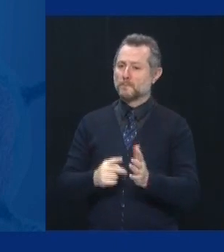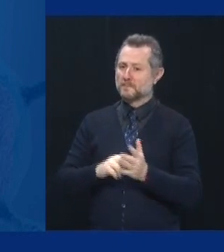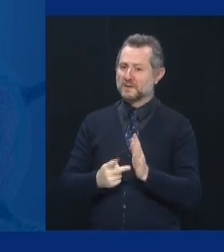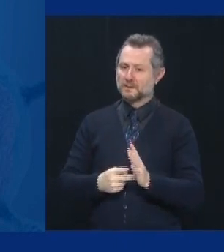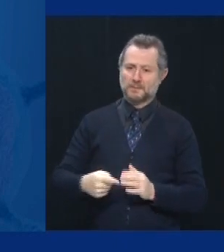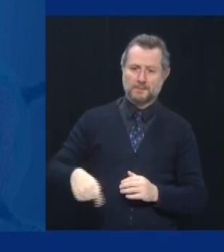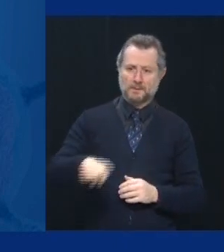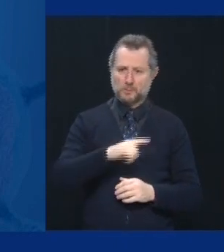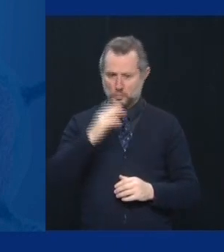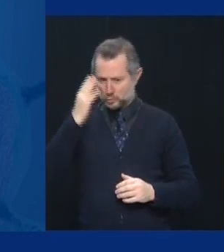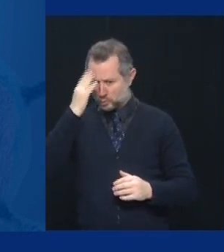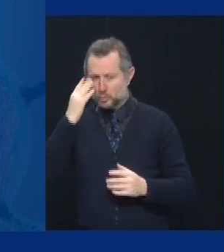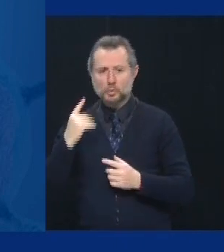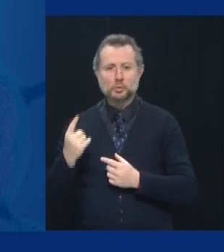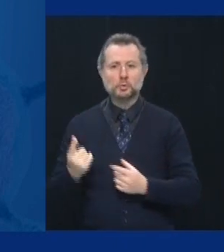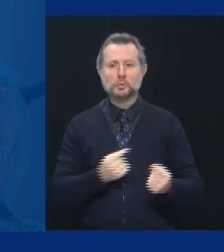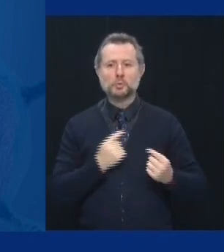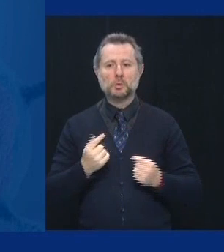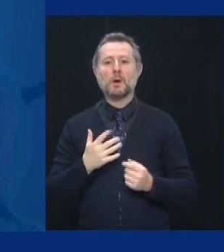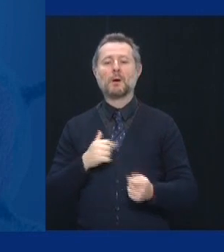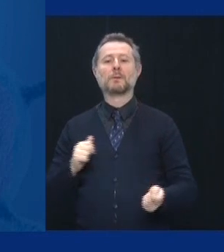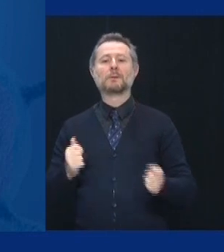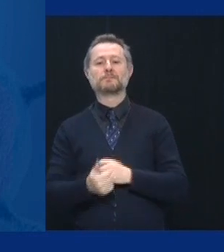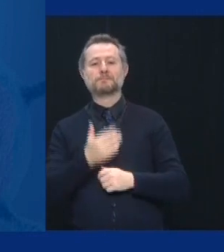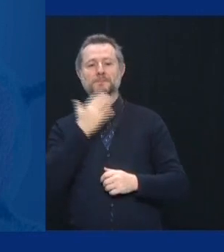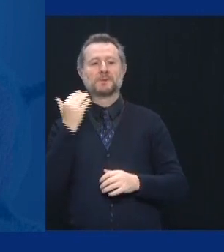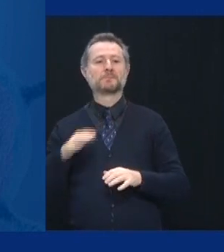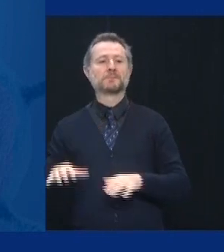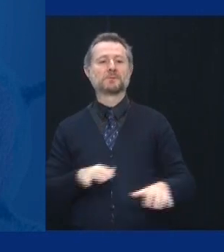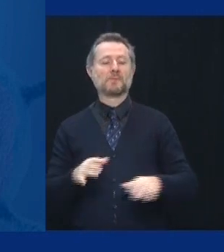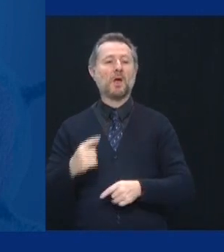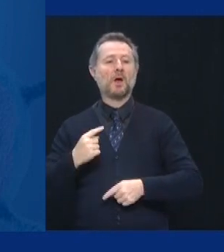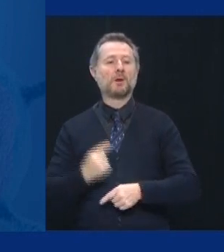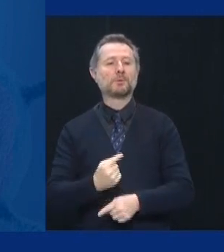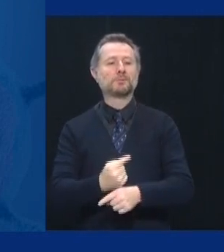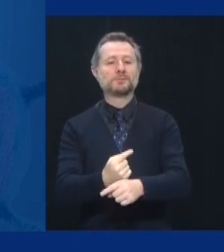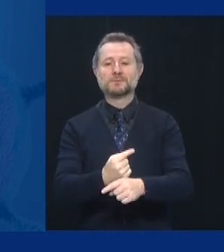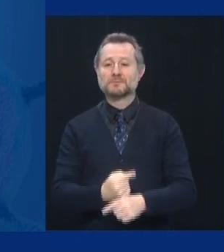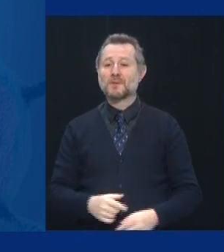SPIKE AT ONE TIME. AND REVERSED THAT. IT GOES FROM WHAT A COMMUNICATE